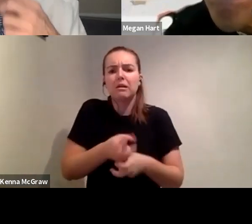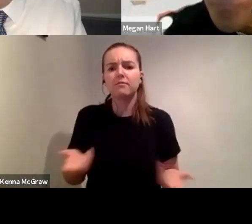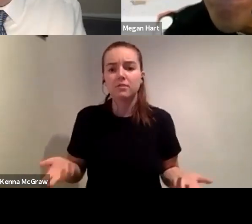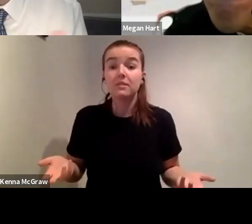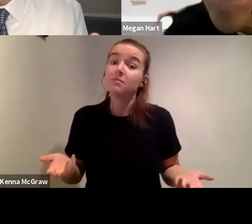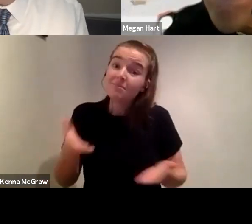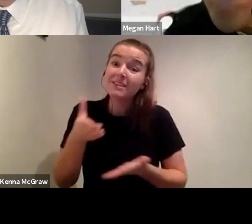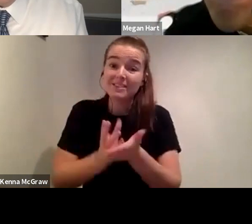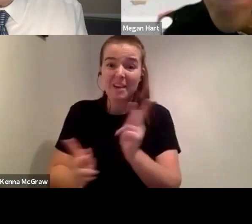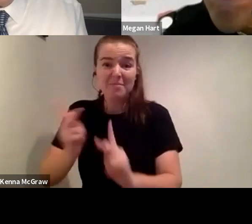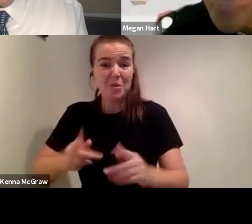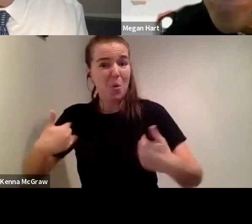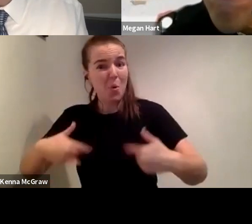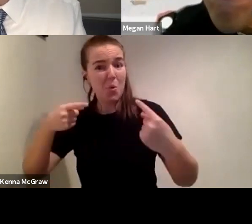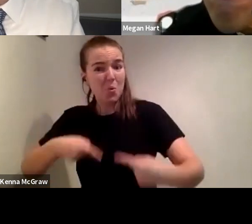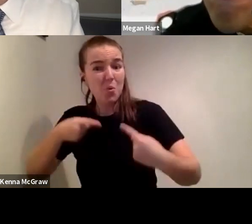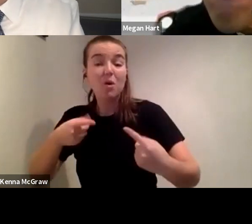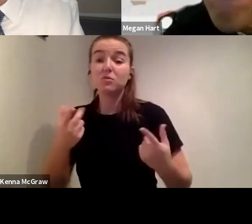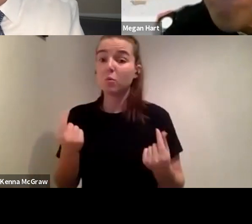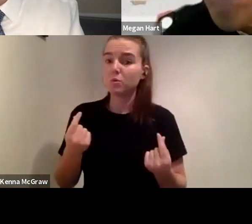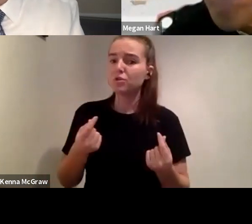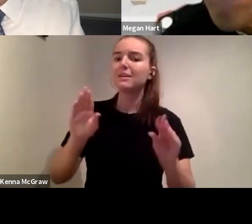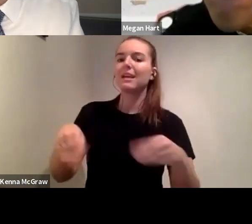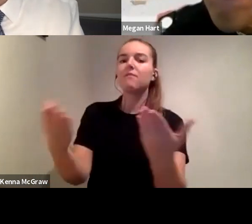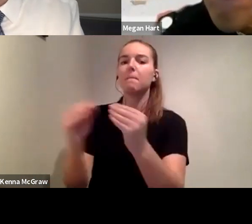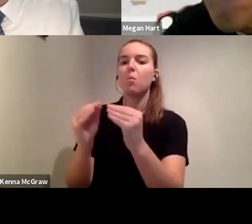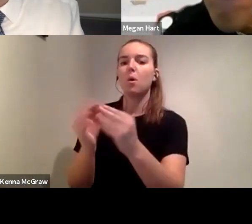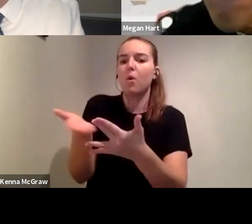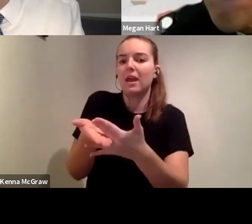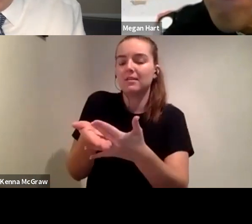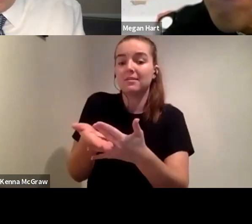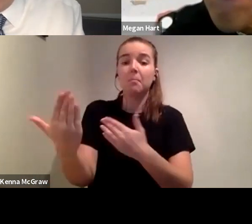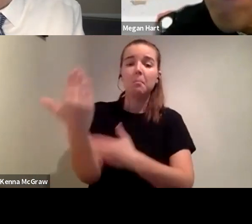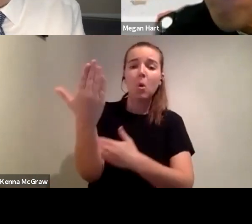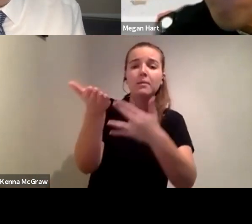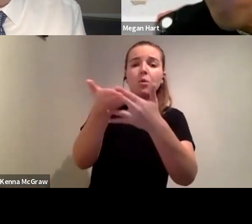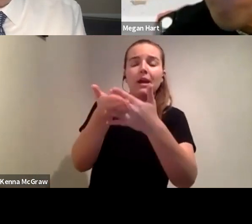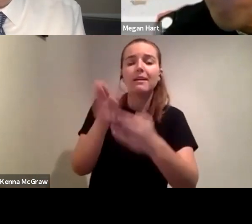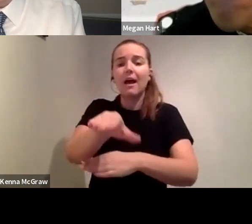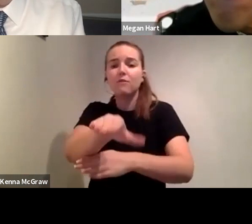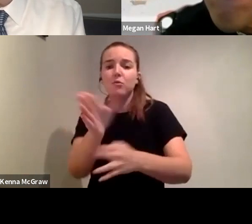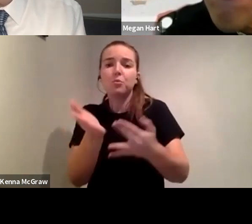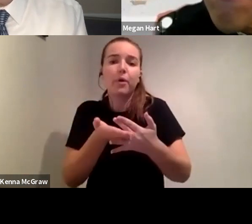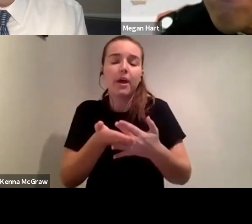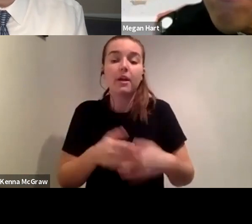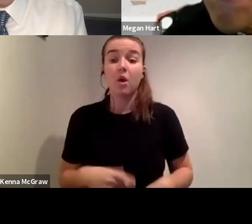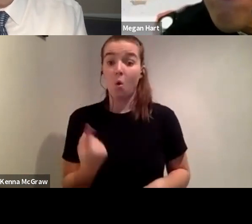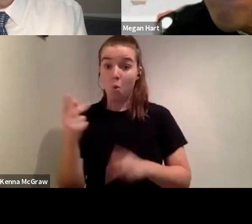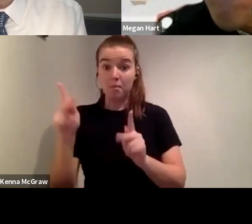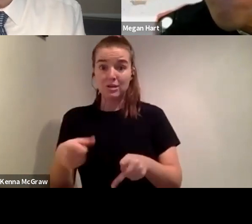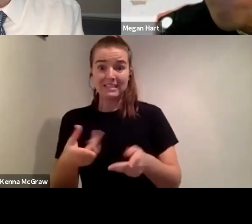We are hiring people as customer service representative and some people think you are sitting at your desk for an hour. That can't be too tough but for some people it is.